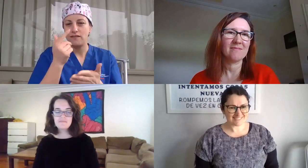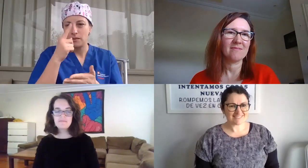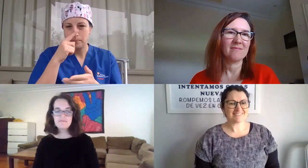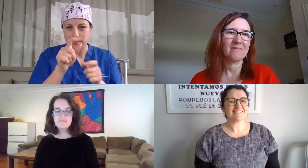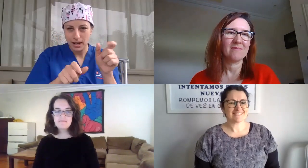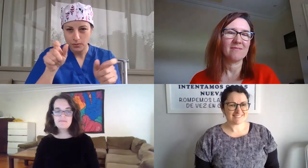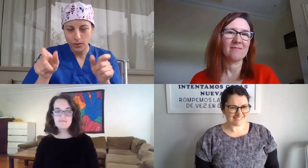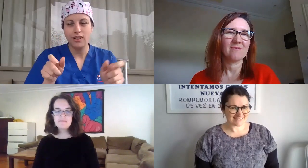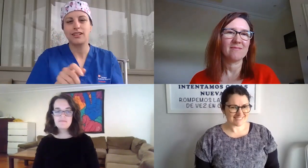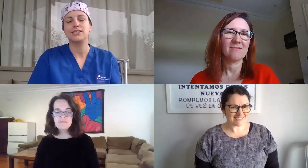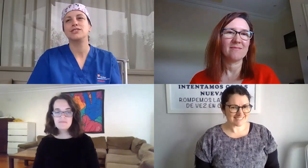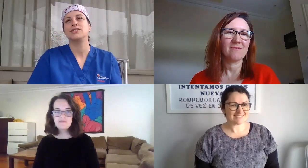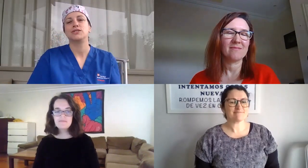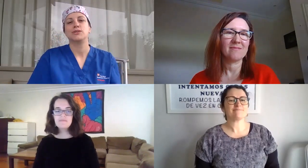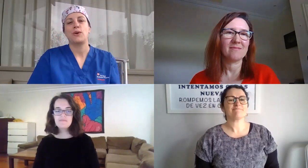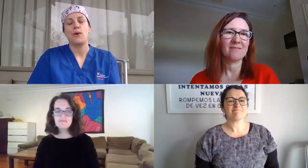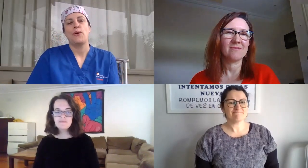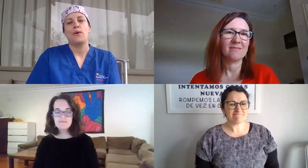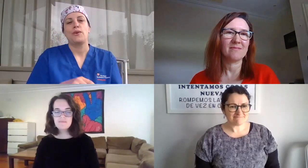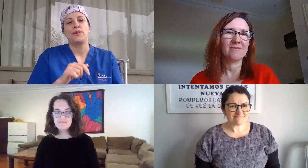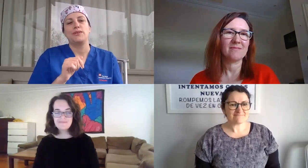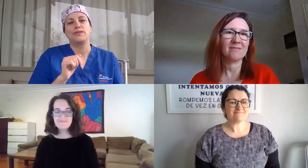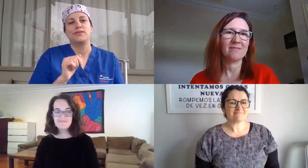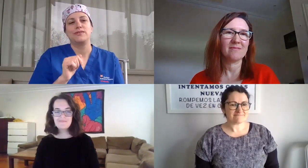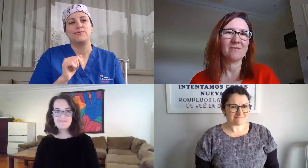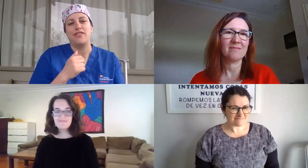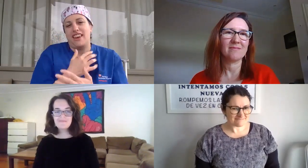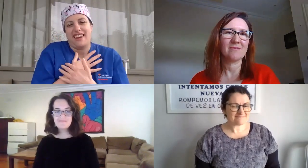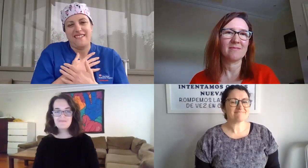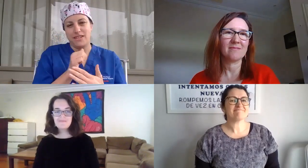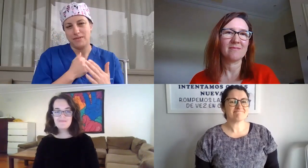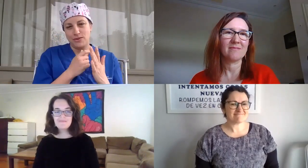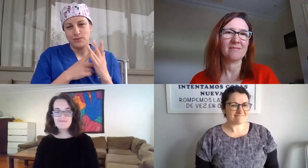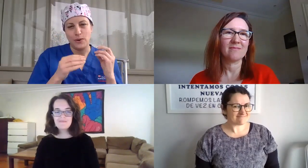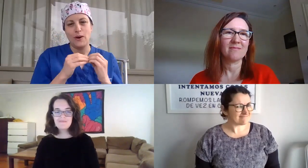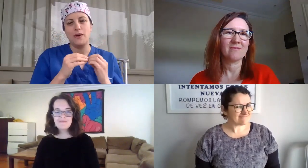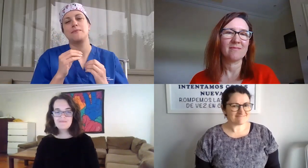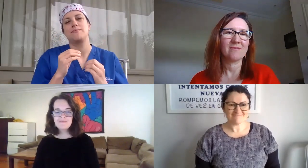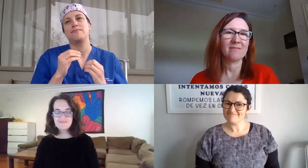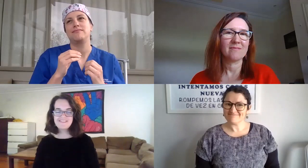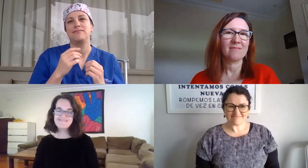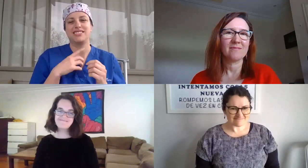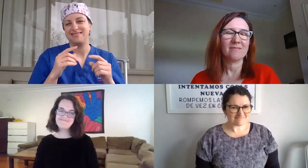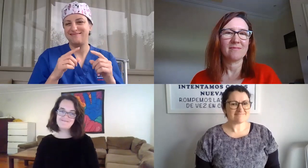pathology and I do testing with people um and I love my job